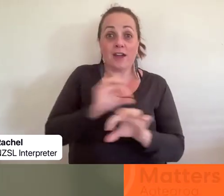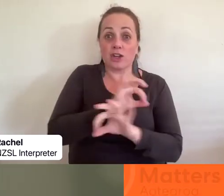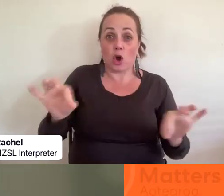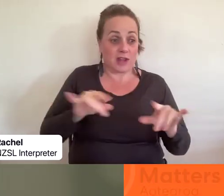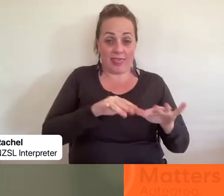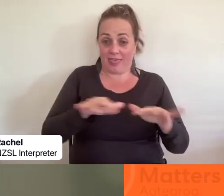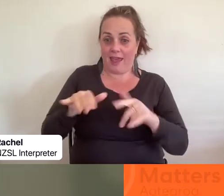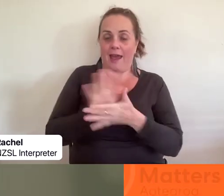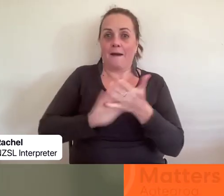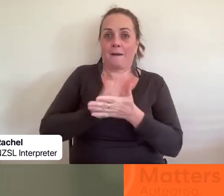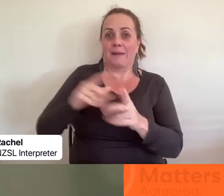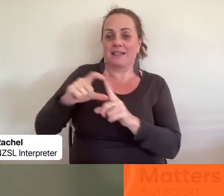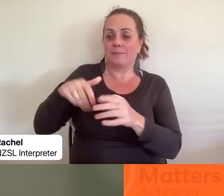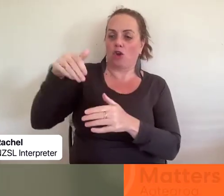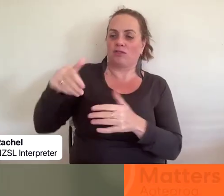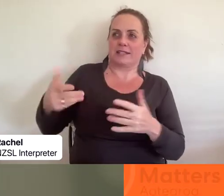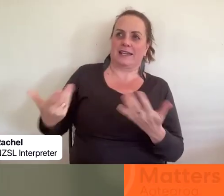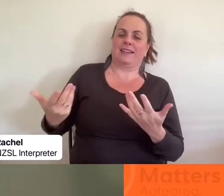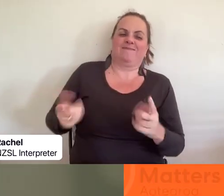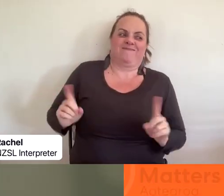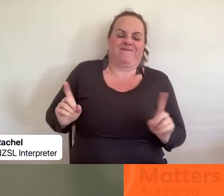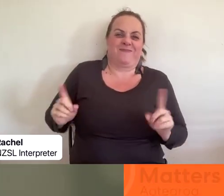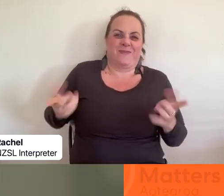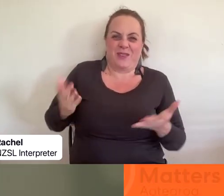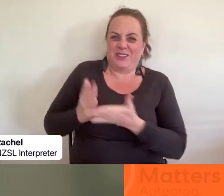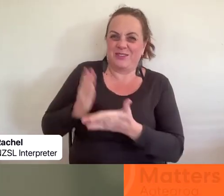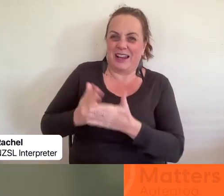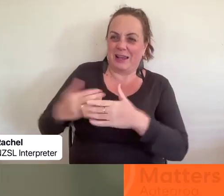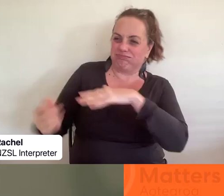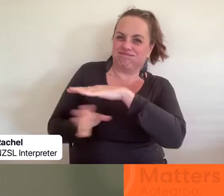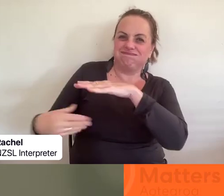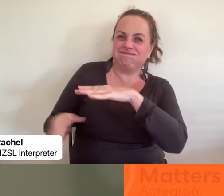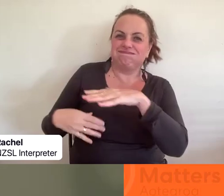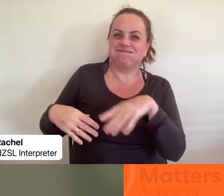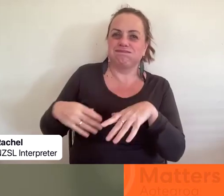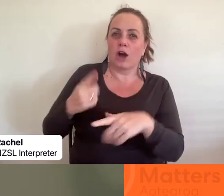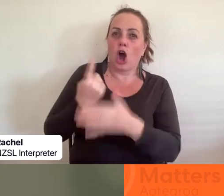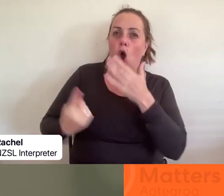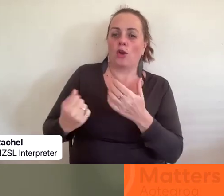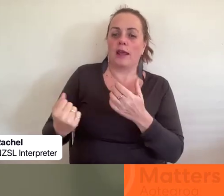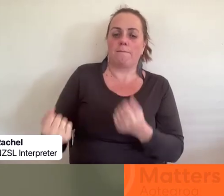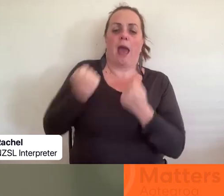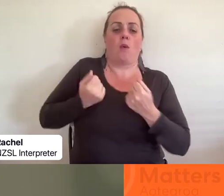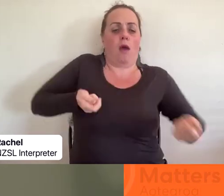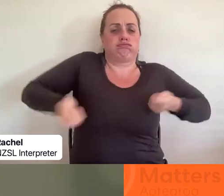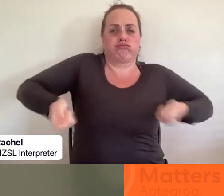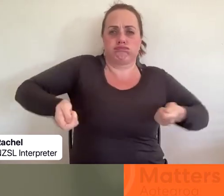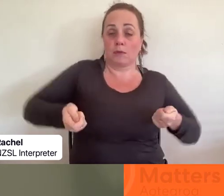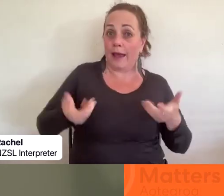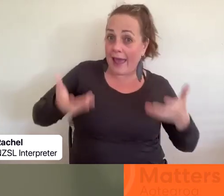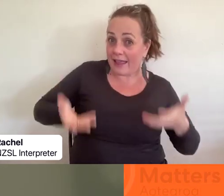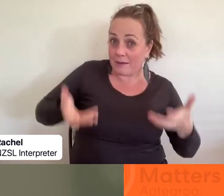become little more than the exercise of power. What we're seeing now is, it's a threat to our